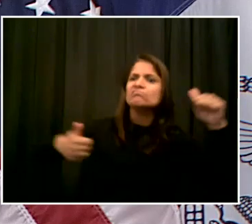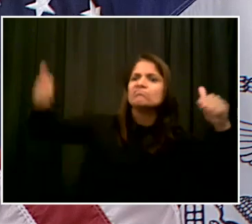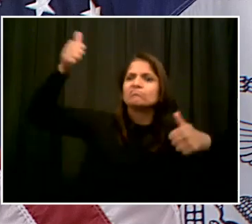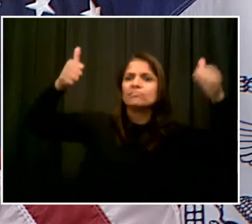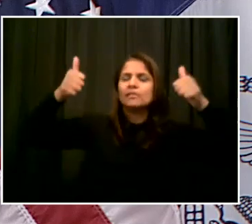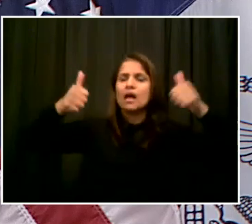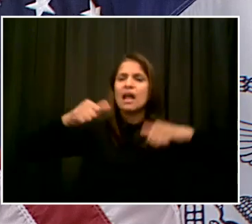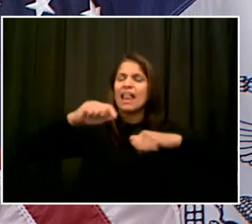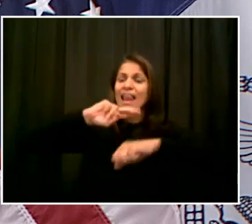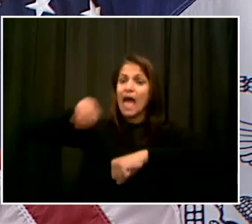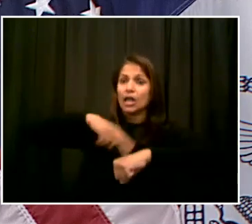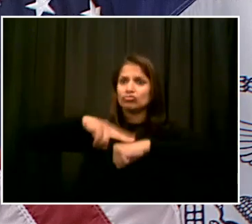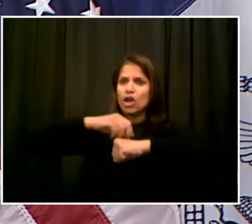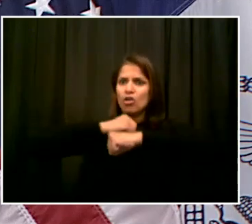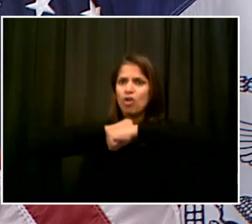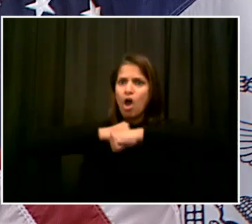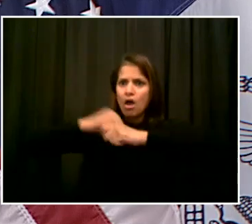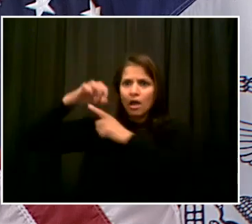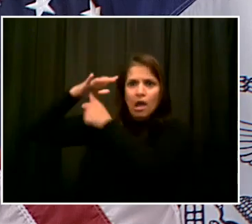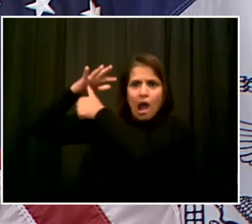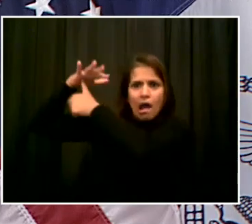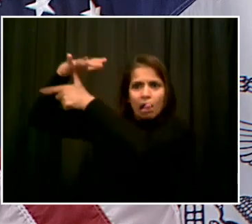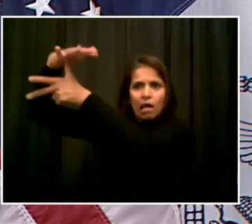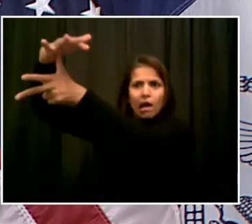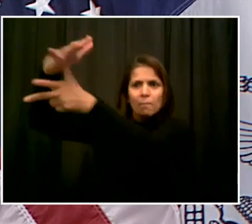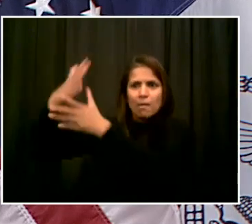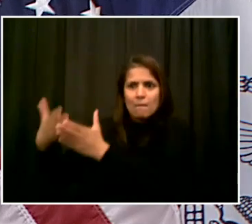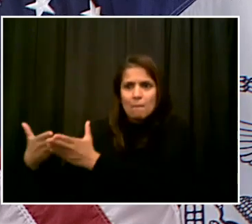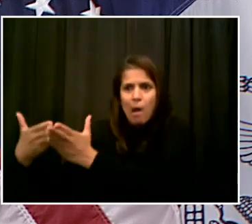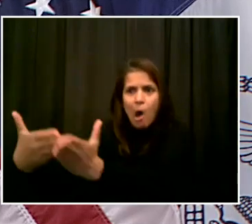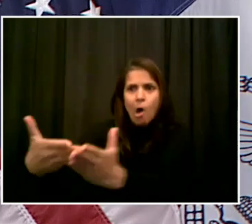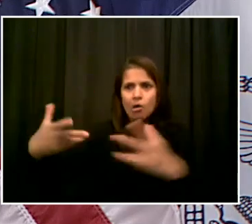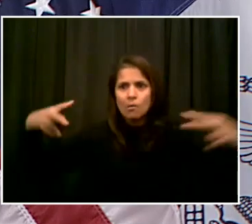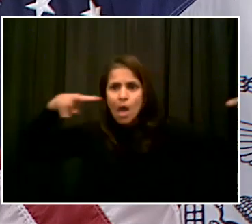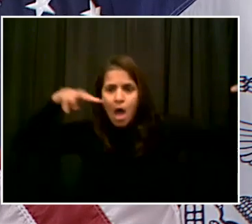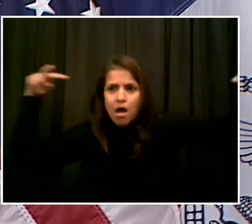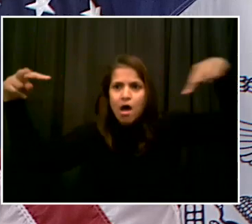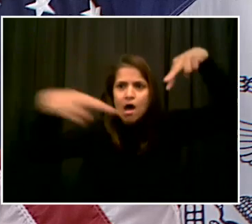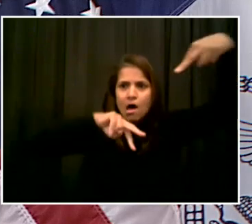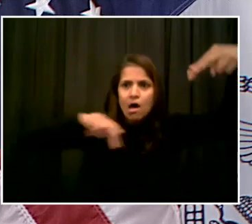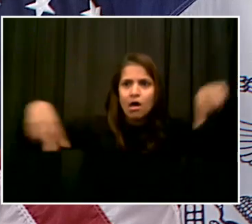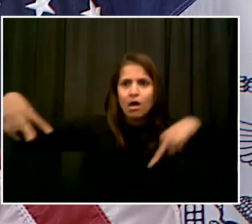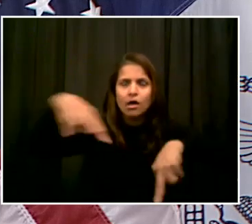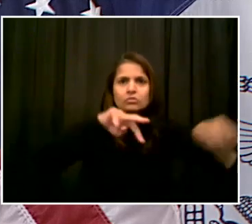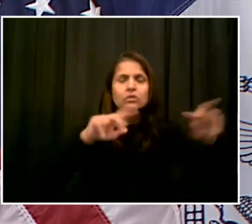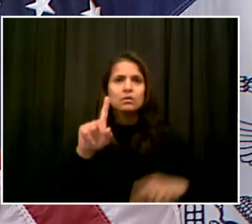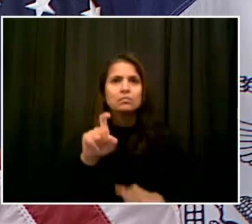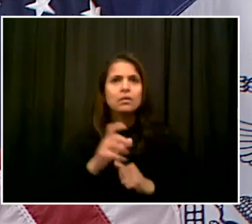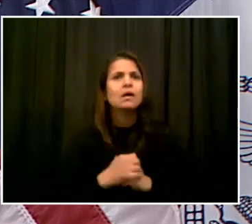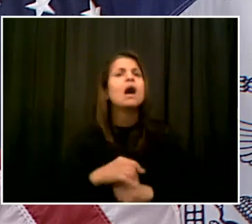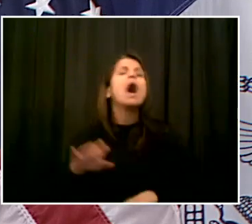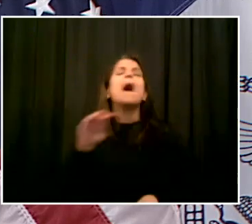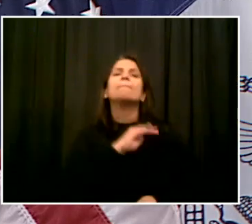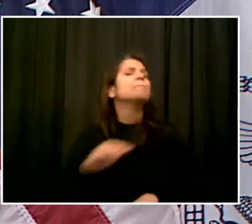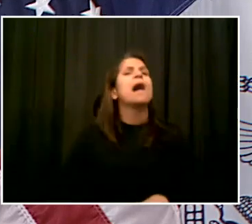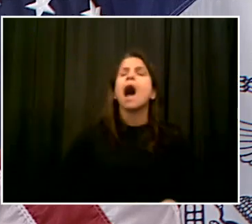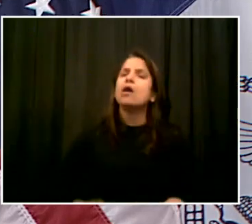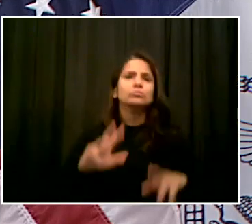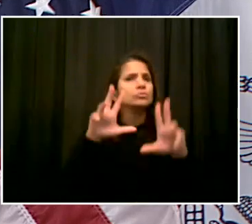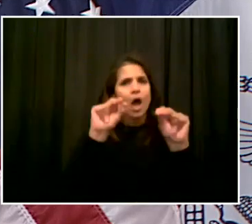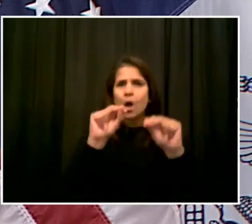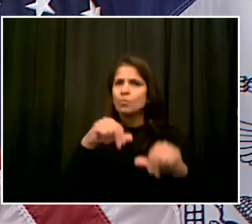NATIONAL GUARD